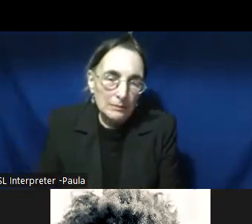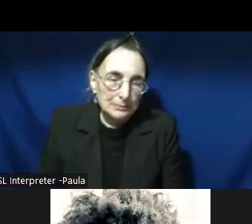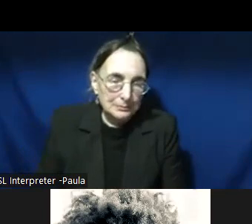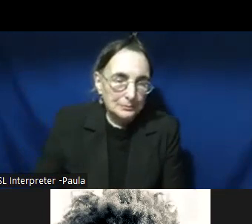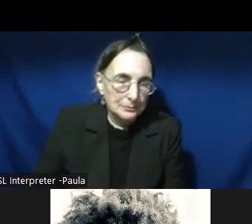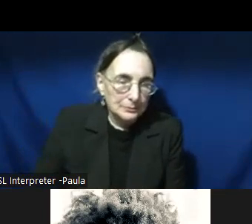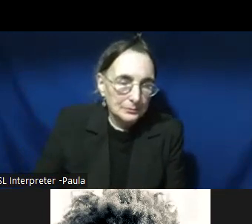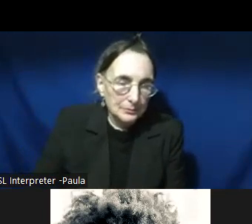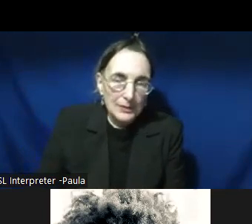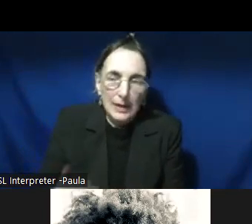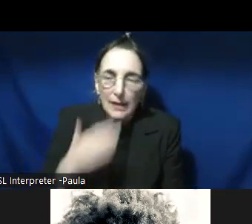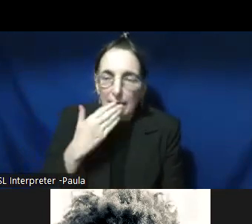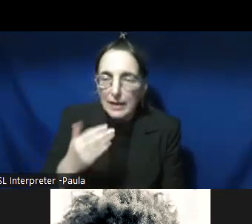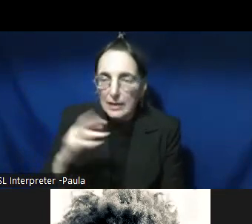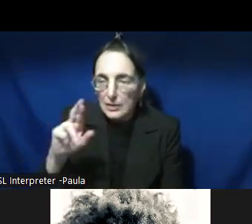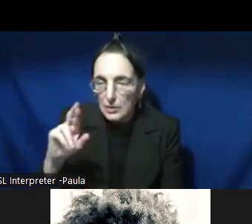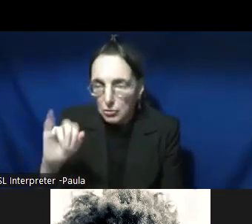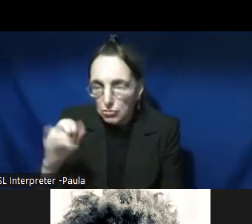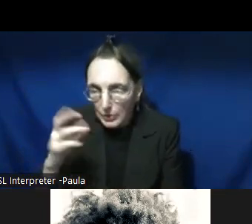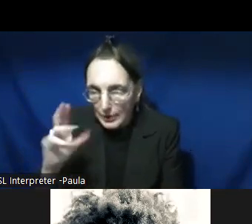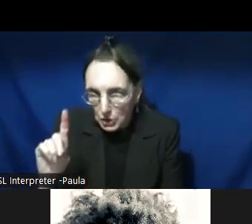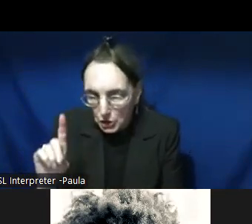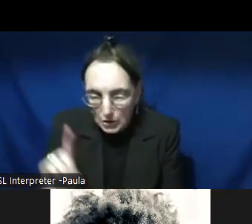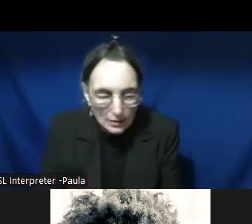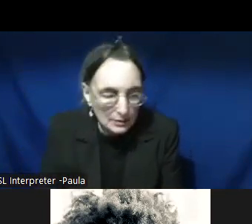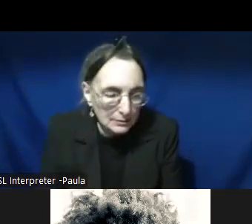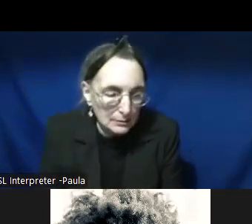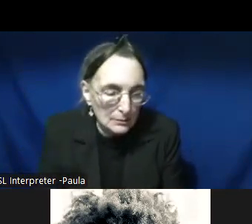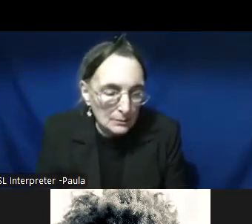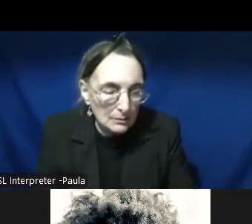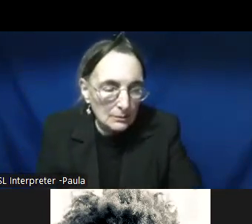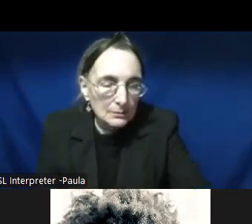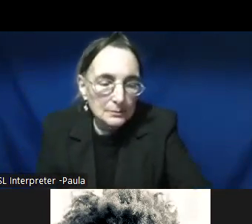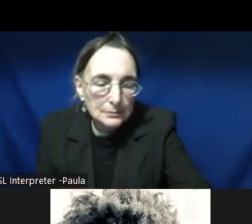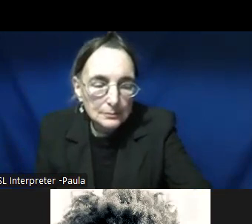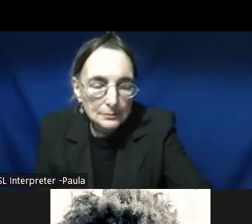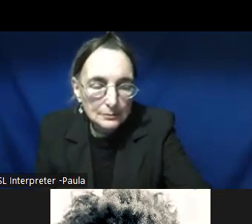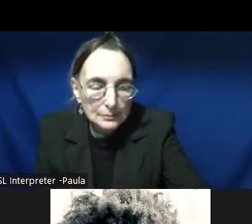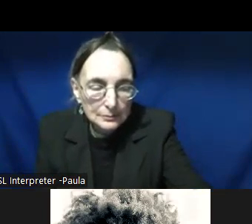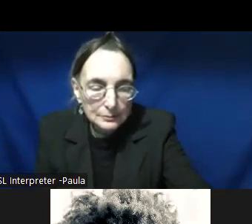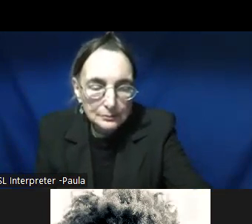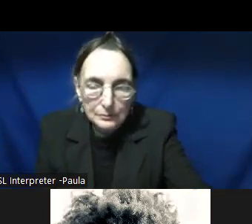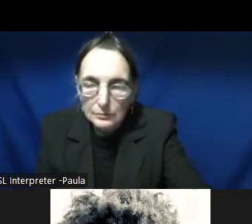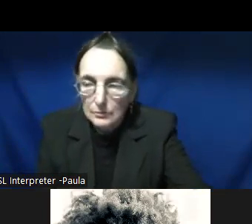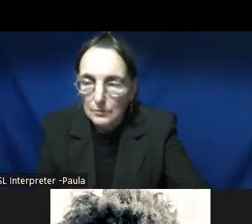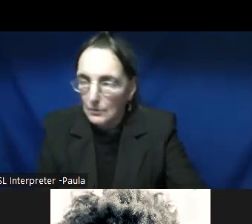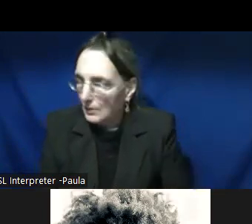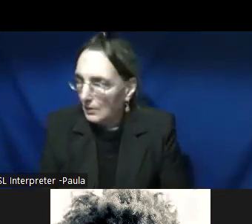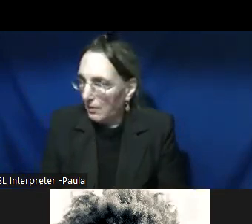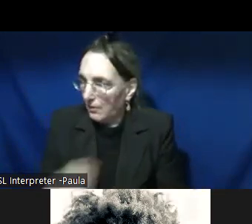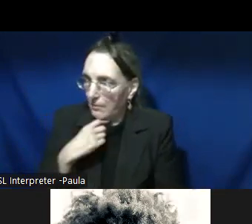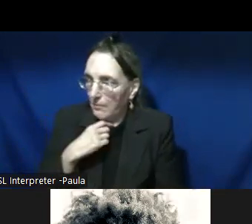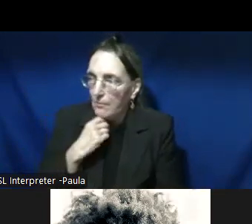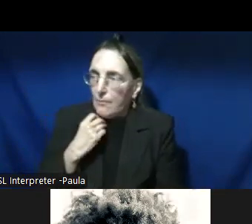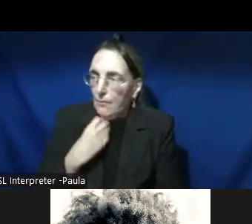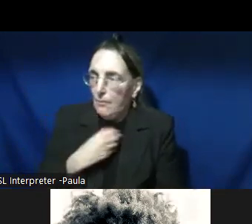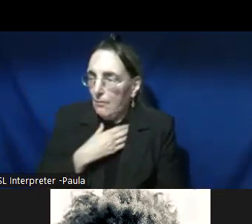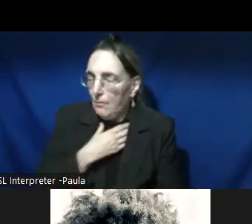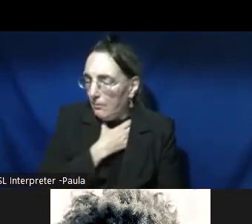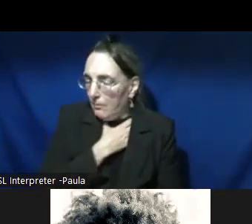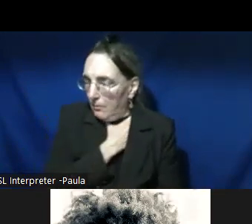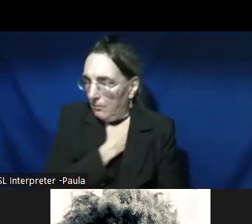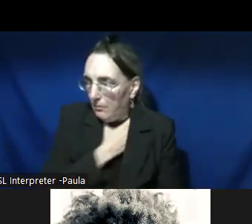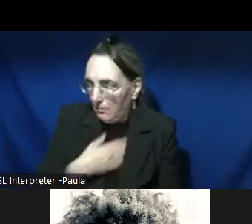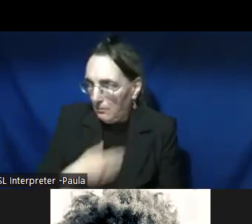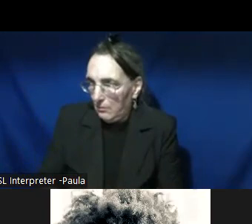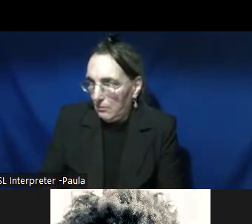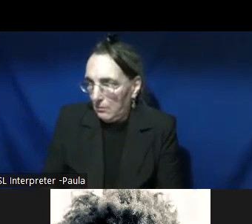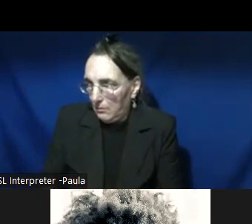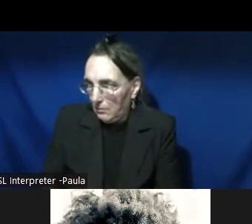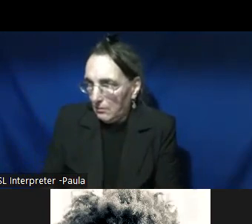Thank you, Richard. So,